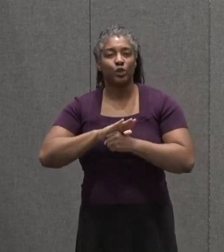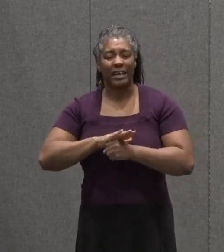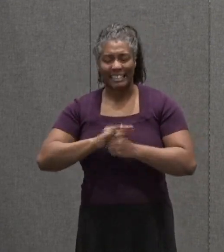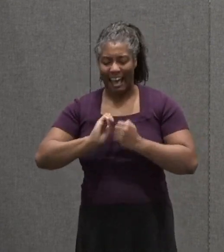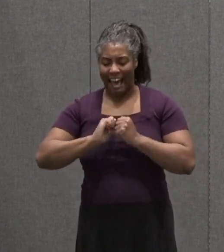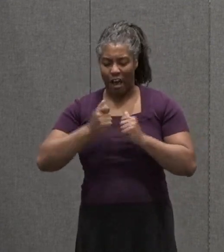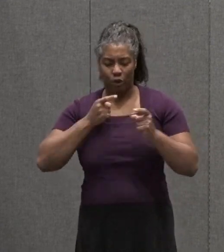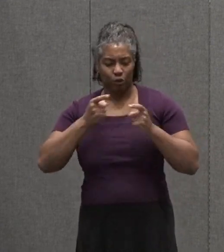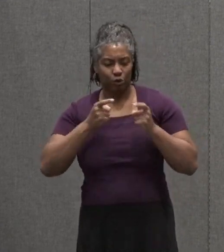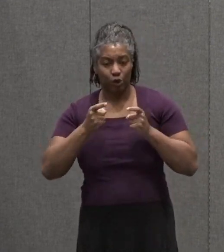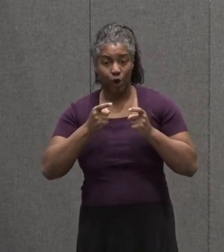That's right.